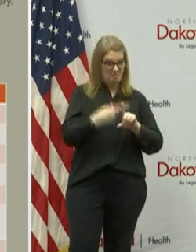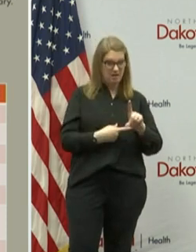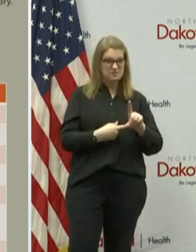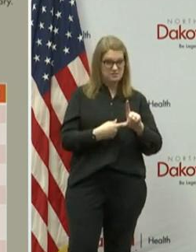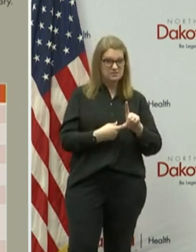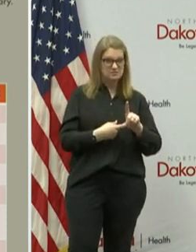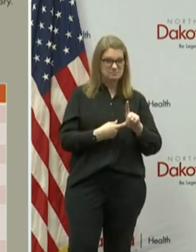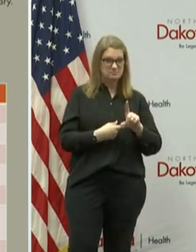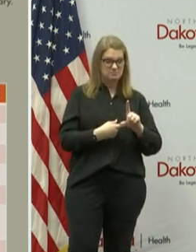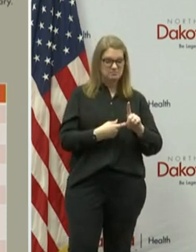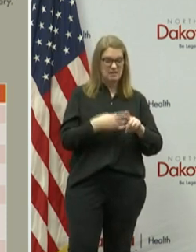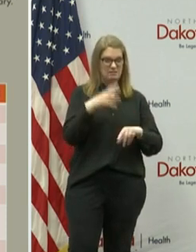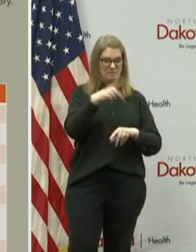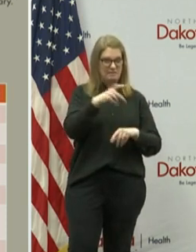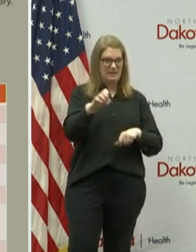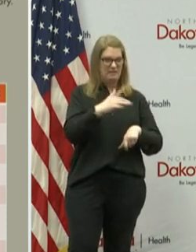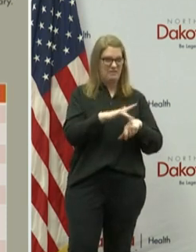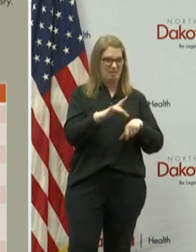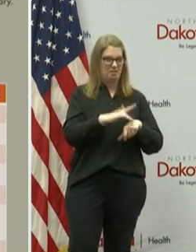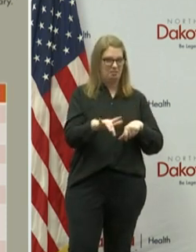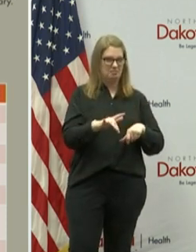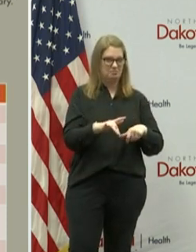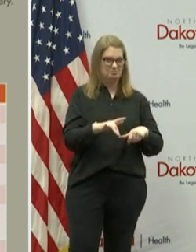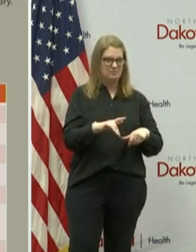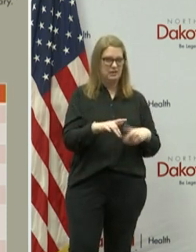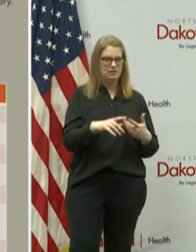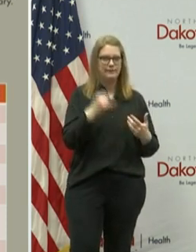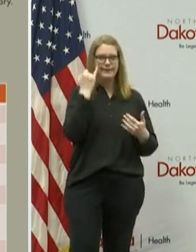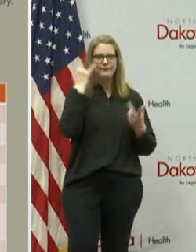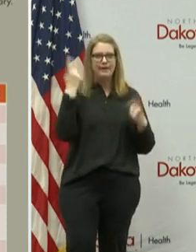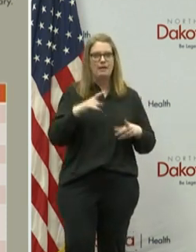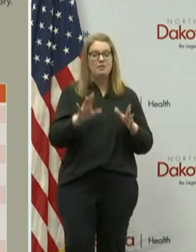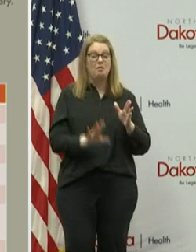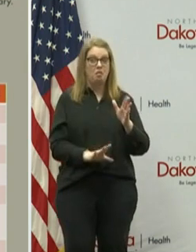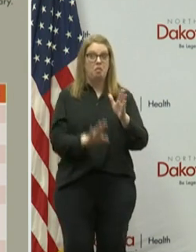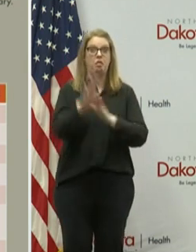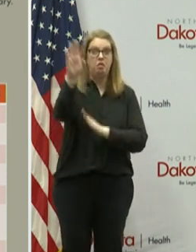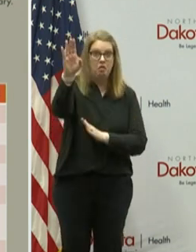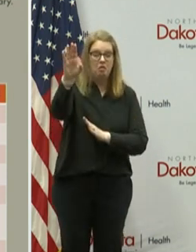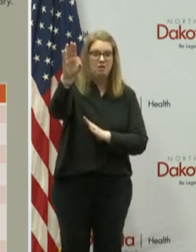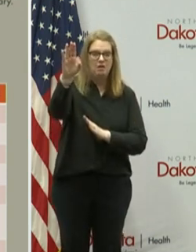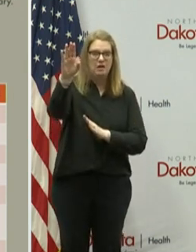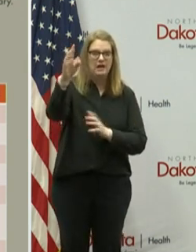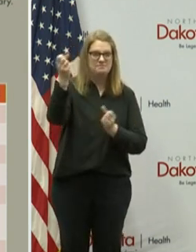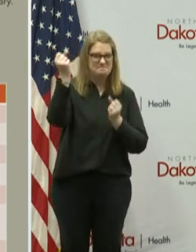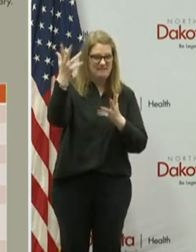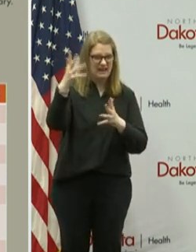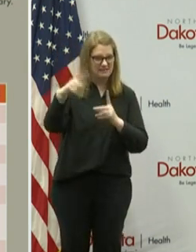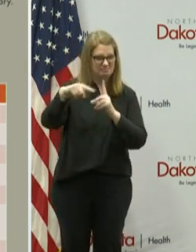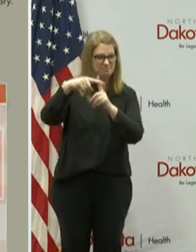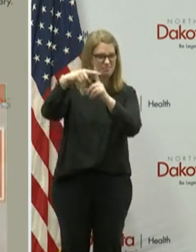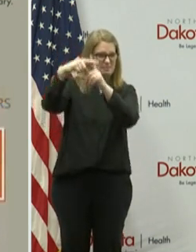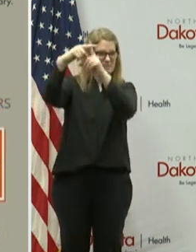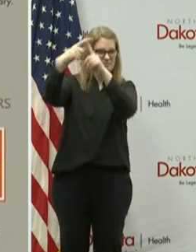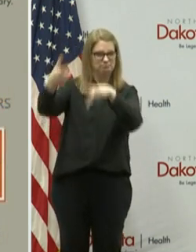CHAIN, WE HAVE AMPLE AMOUNTS OF PPP UNDER ONE ESTIMATE. WE'VE GOT A COUPLE MONTHS' WORTH